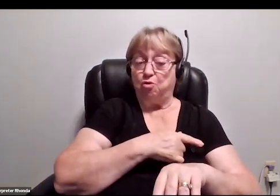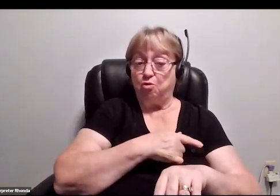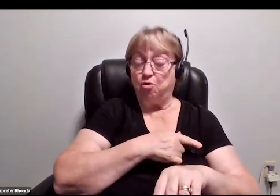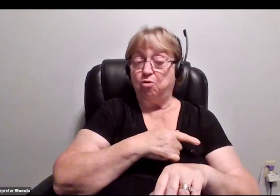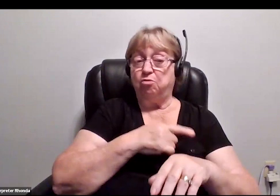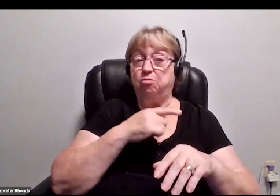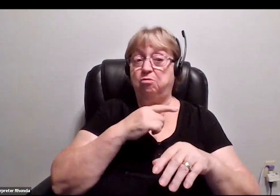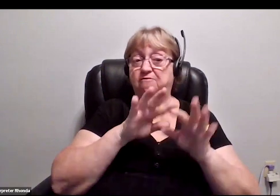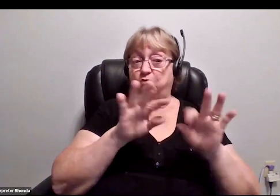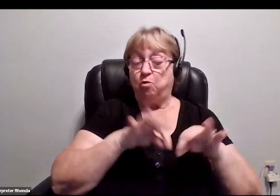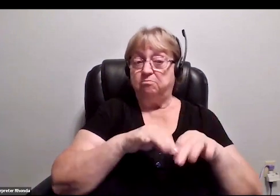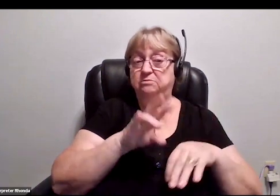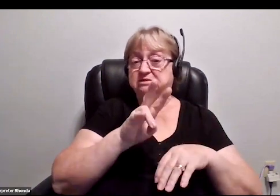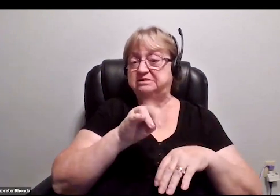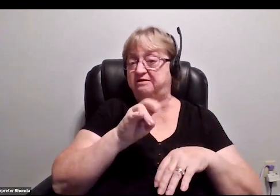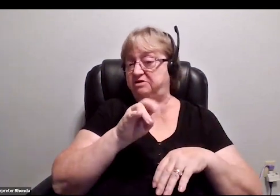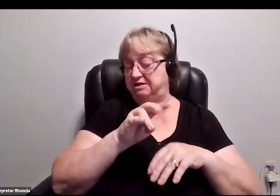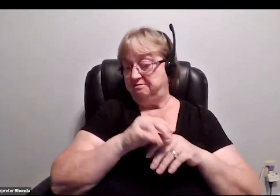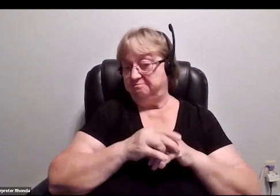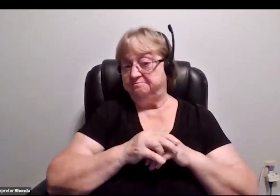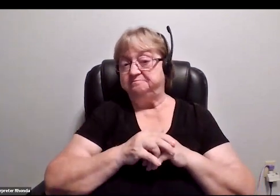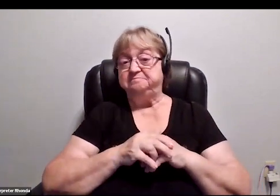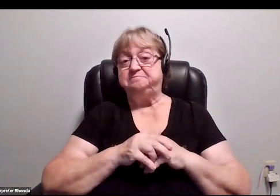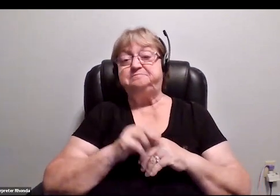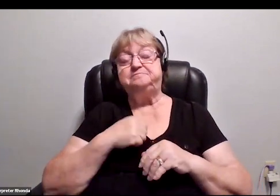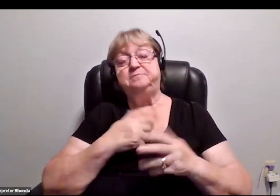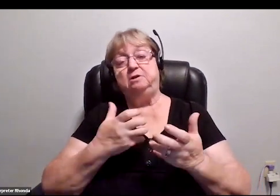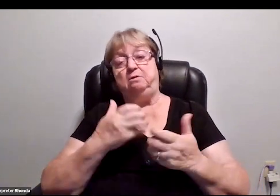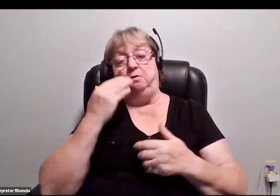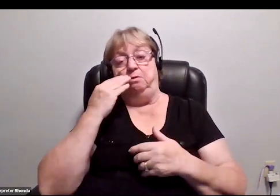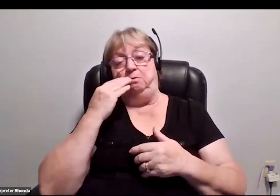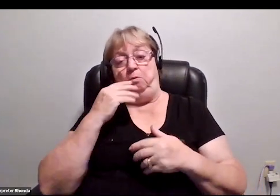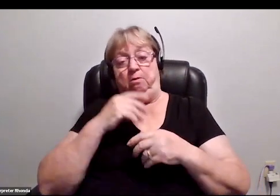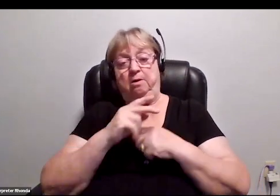would get 70 views. We wanted to know what kinds of videos